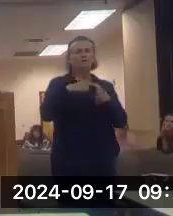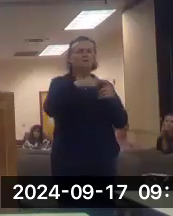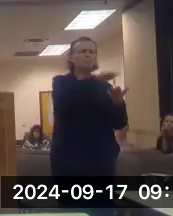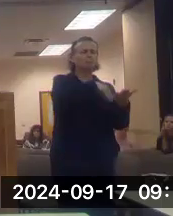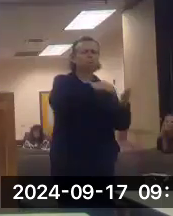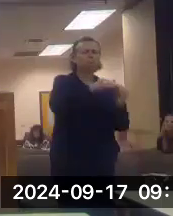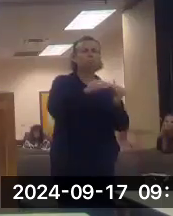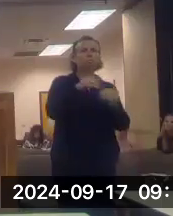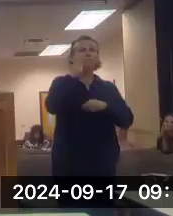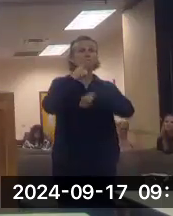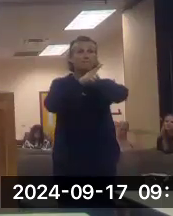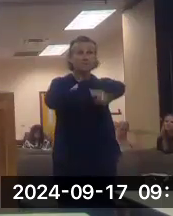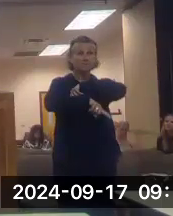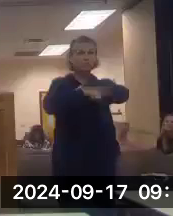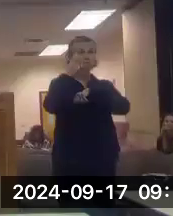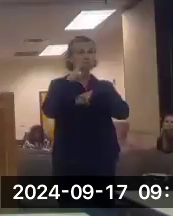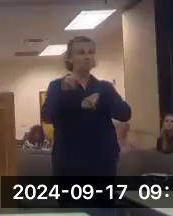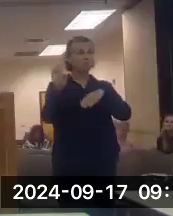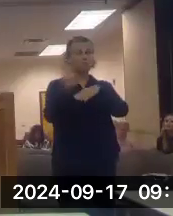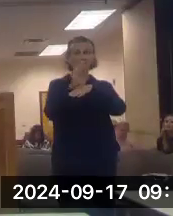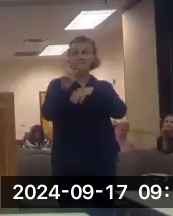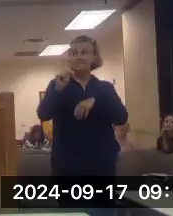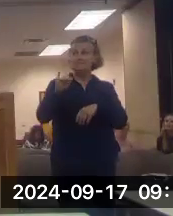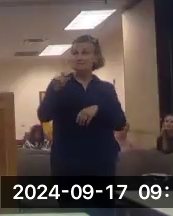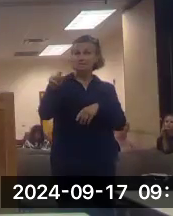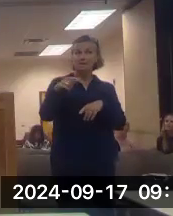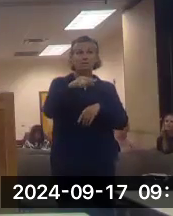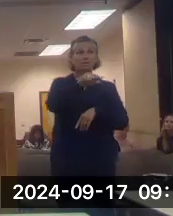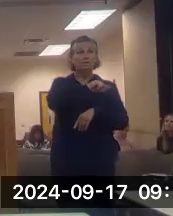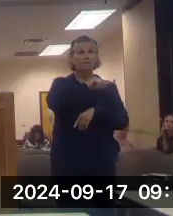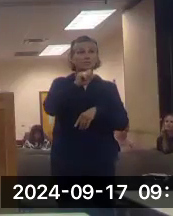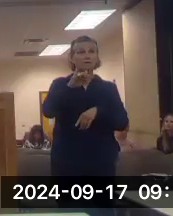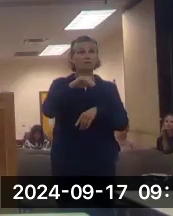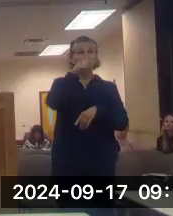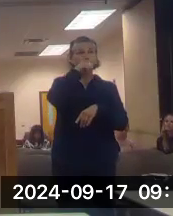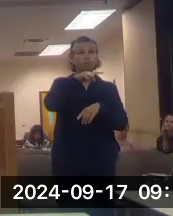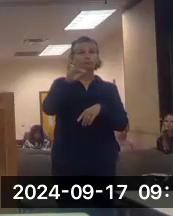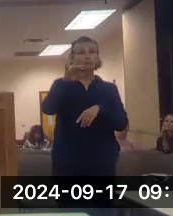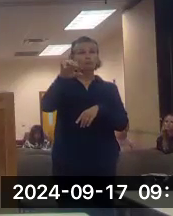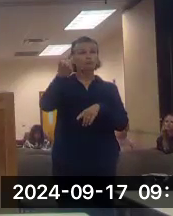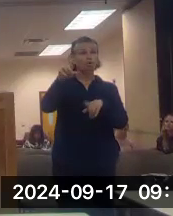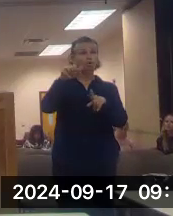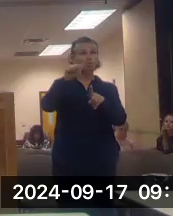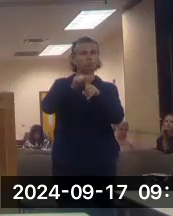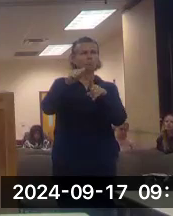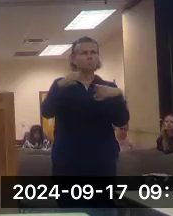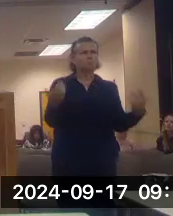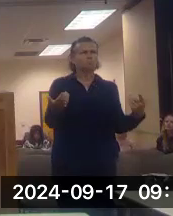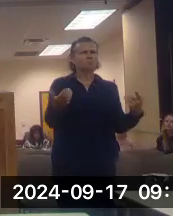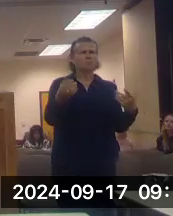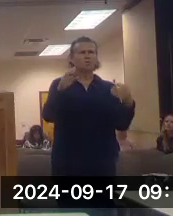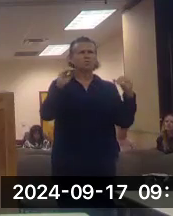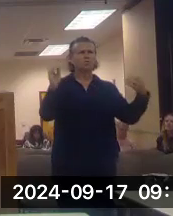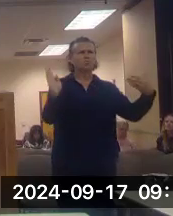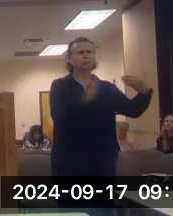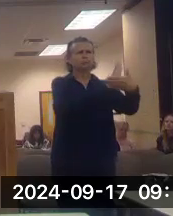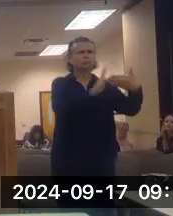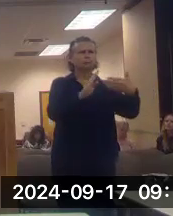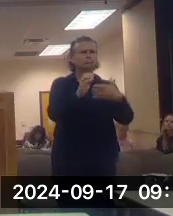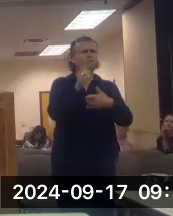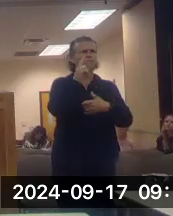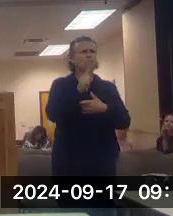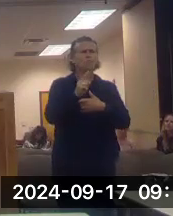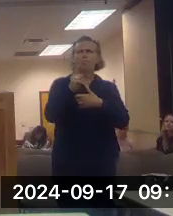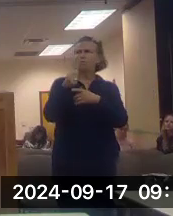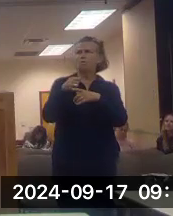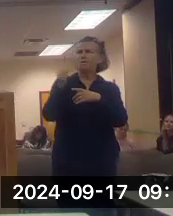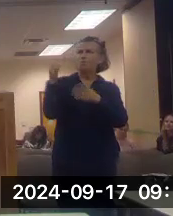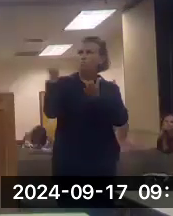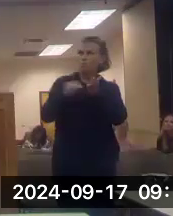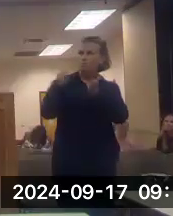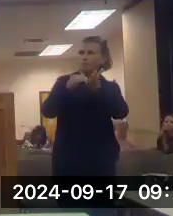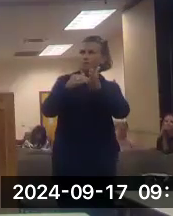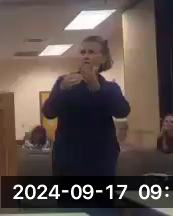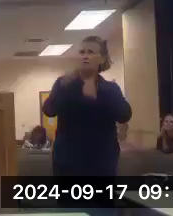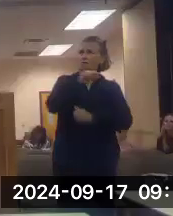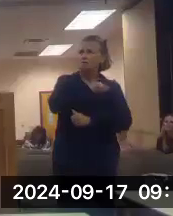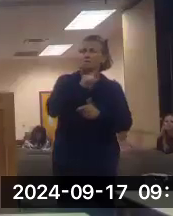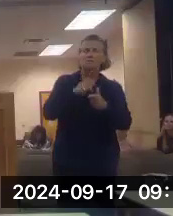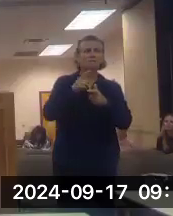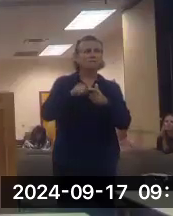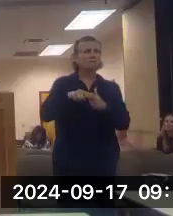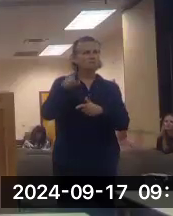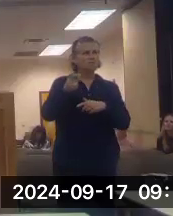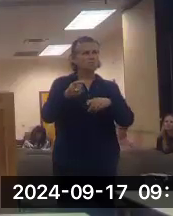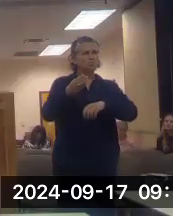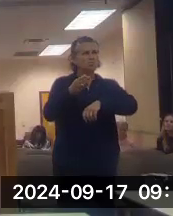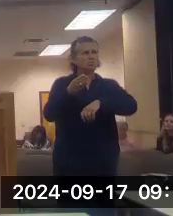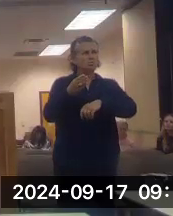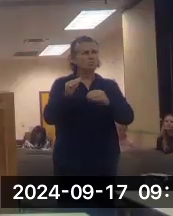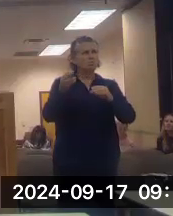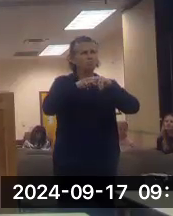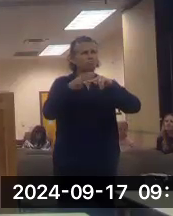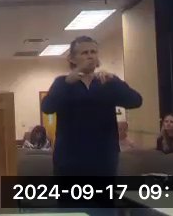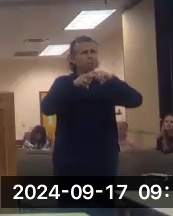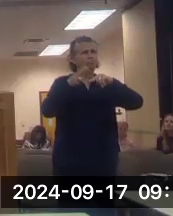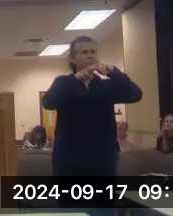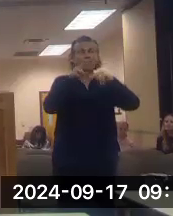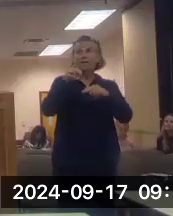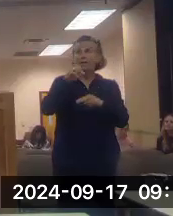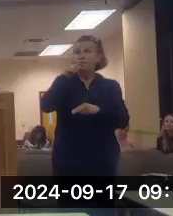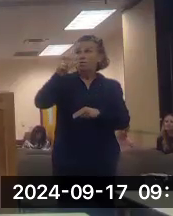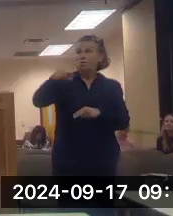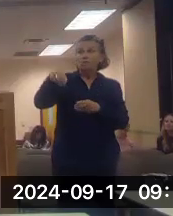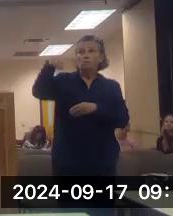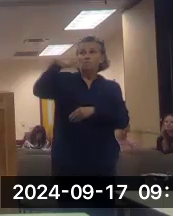Reginald Parson: penalties for employees who are found guilty of fraud are inadequate. For example, there's not a sliding scale of penalties to discourage, repeat offenses for those found guilty, and they're not even required to pay the fund back that threatens the solvency of the fund.